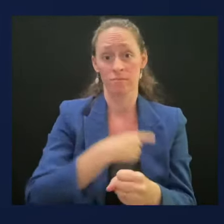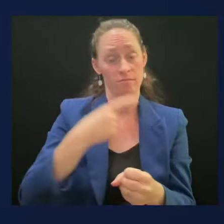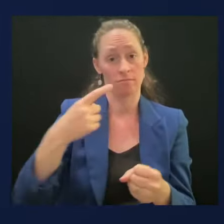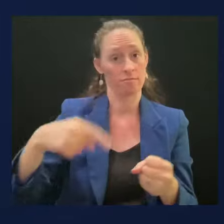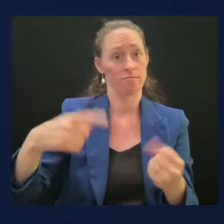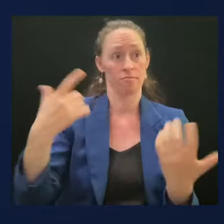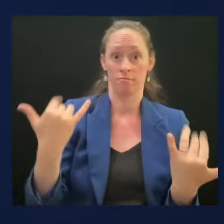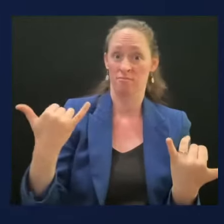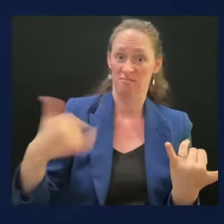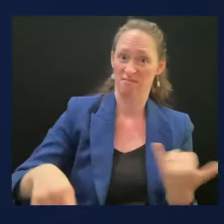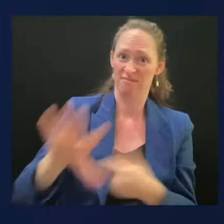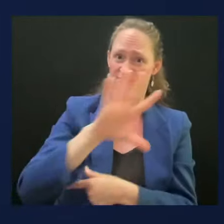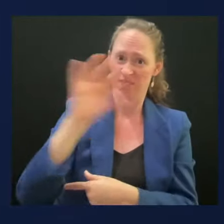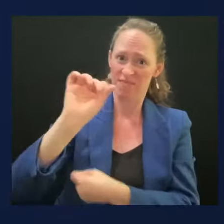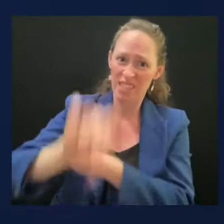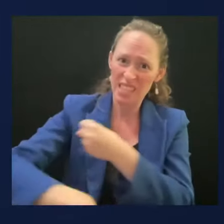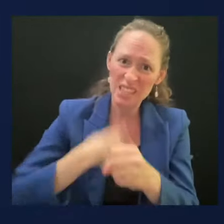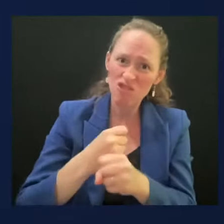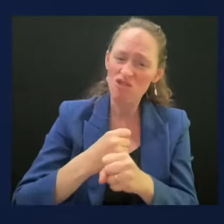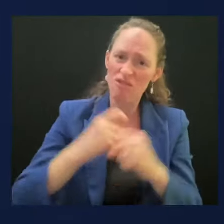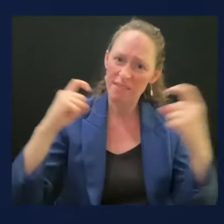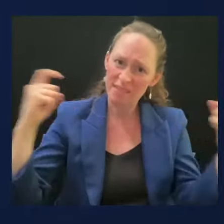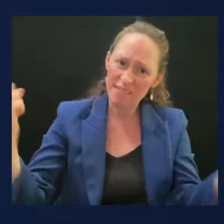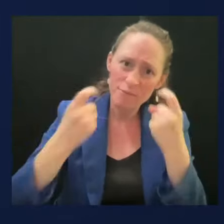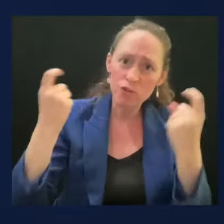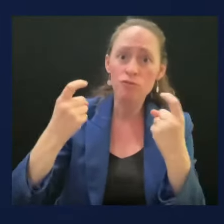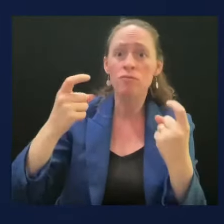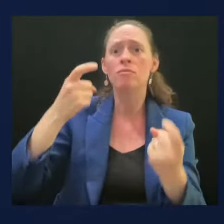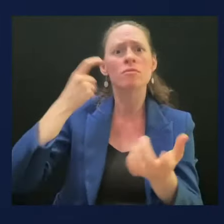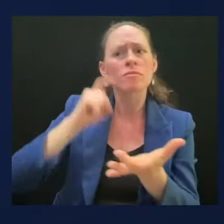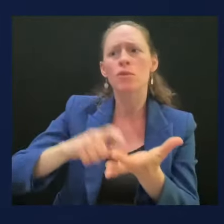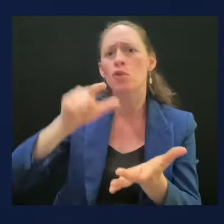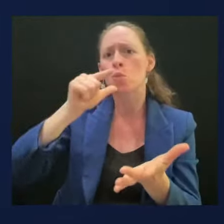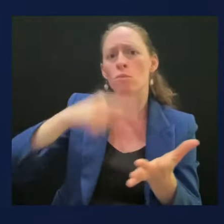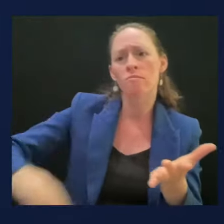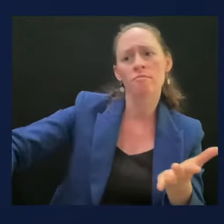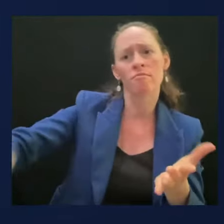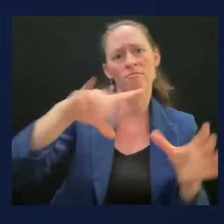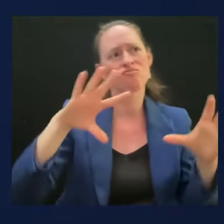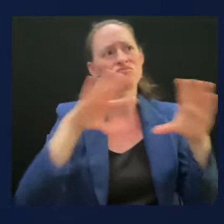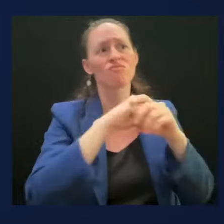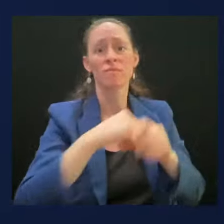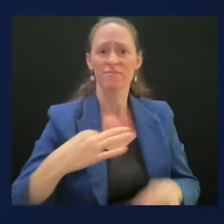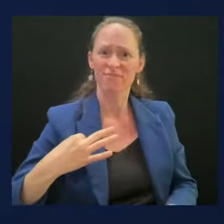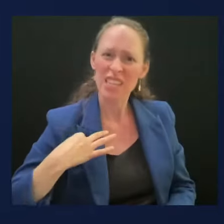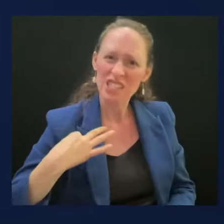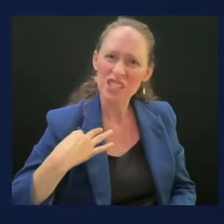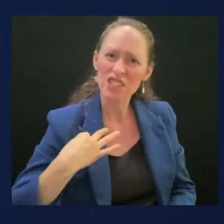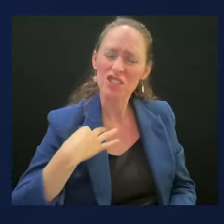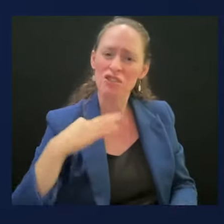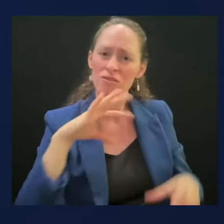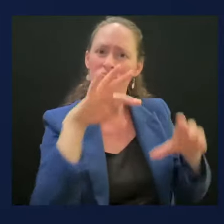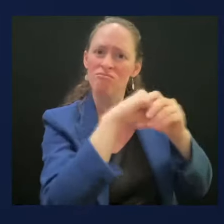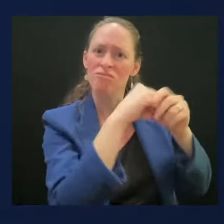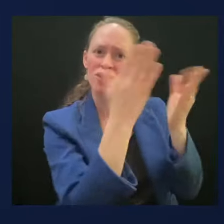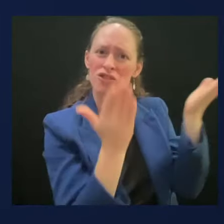Charles Waters offered a preview of the vigor in the valor of the of the American warriors who have chosen to step up and serve,